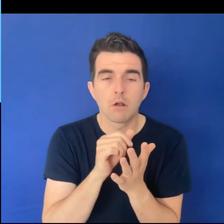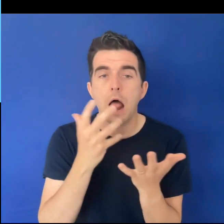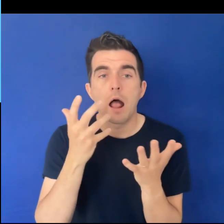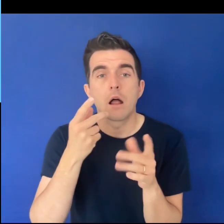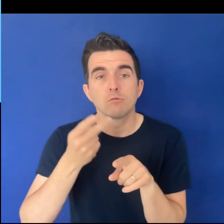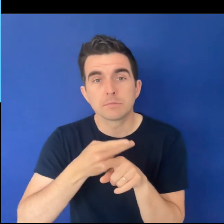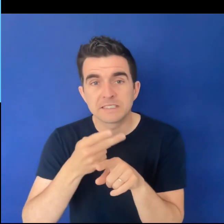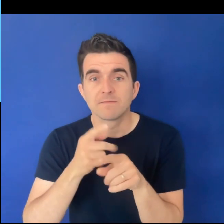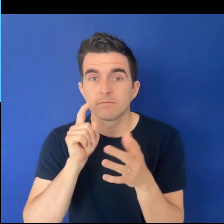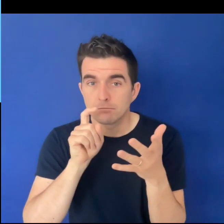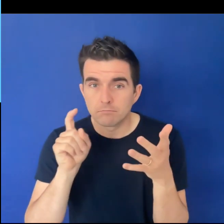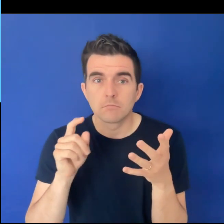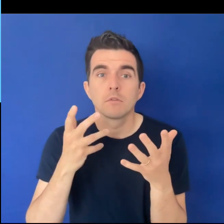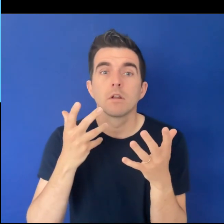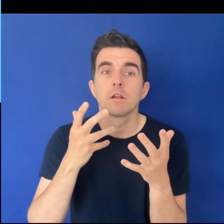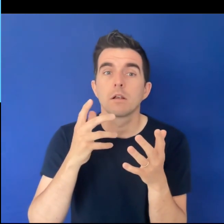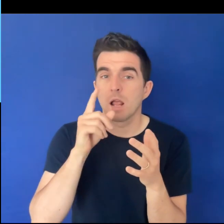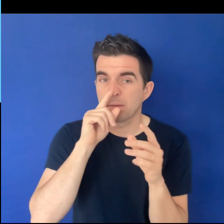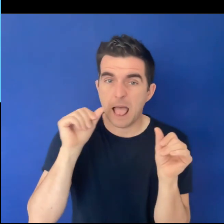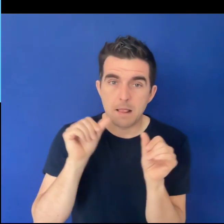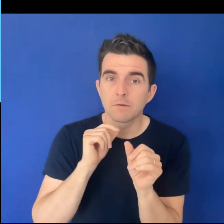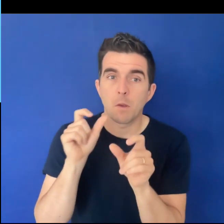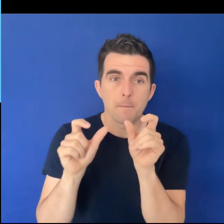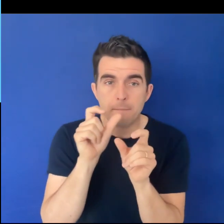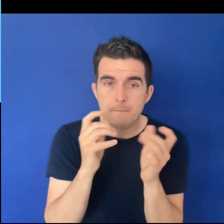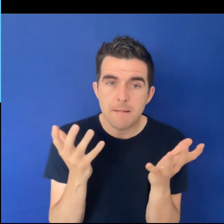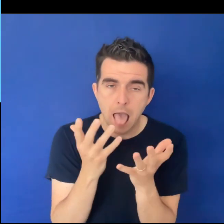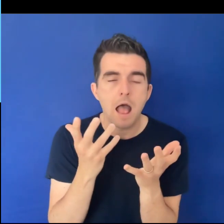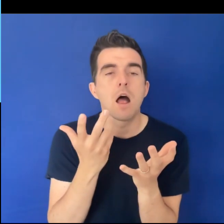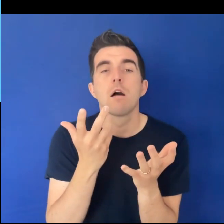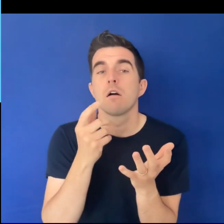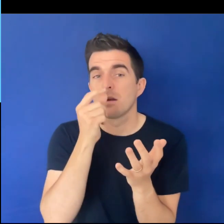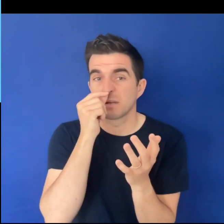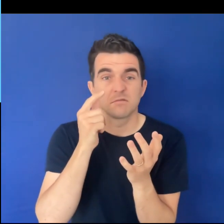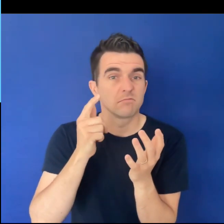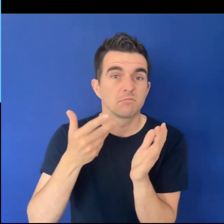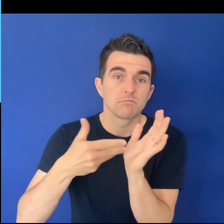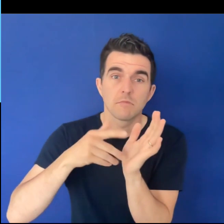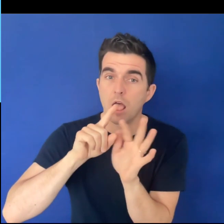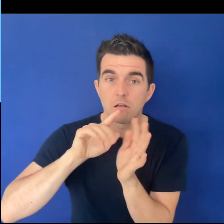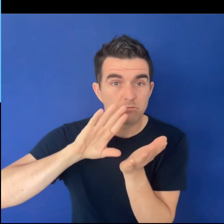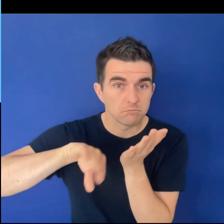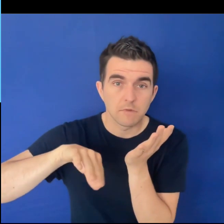holds can be limiting for the player. Offering alternatives such as eliminating the need for